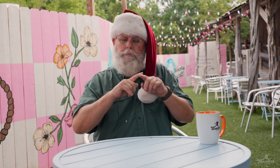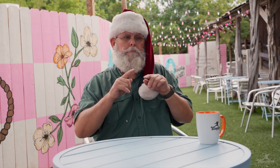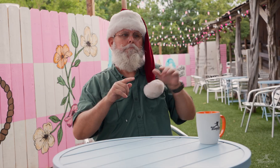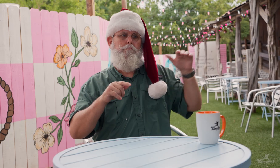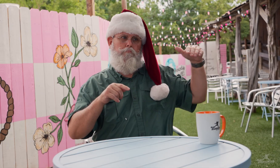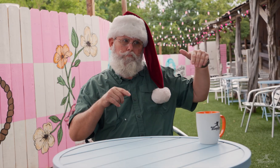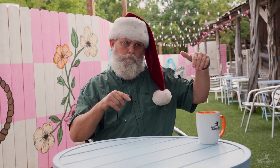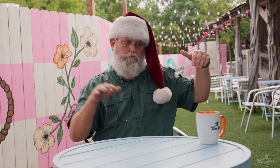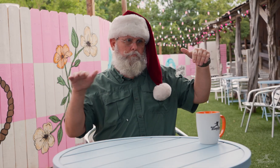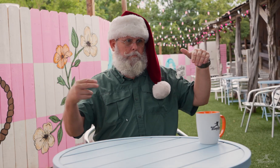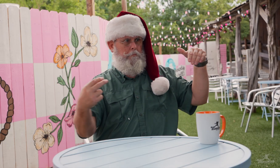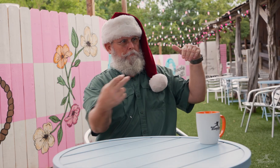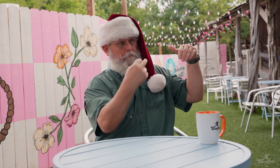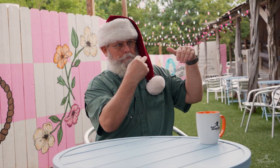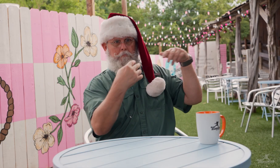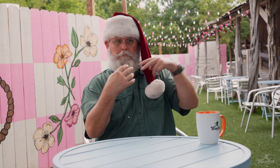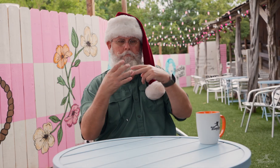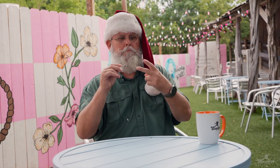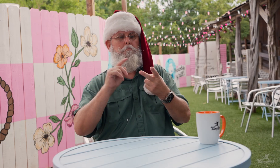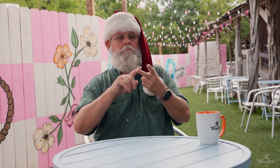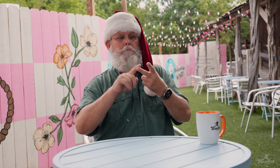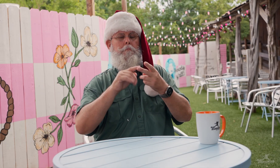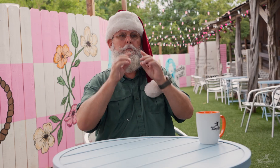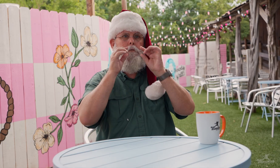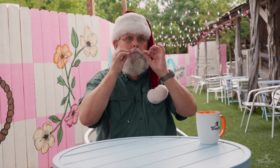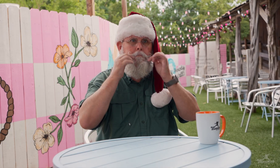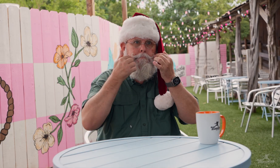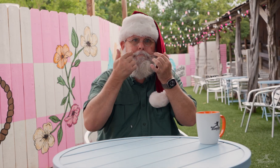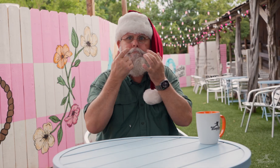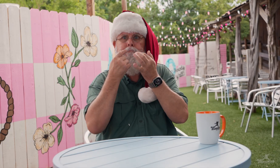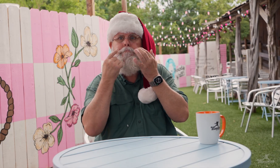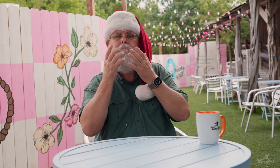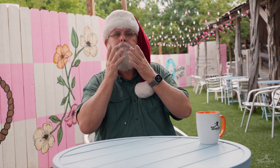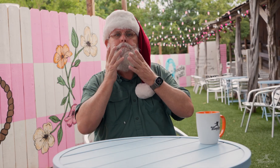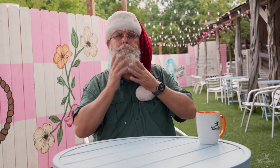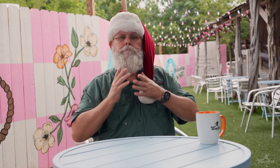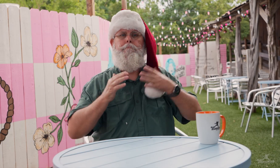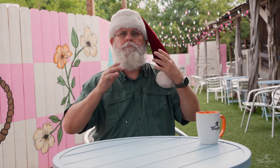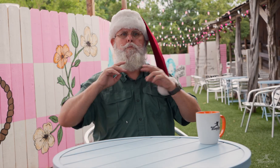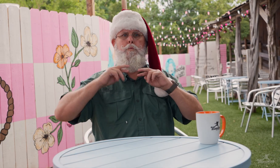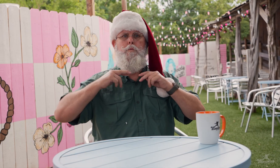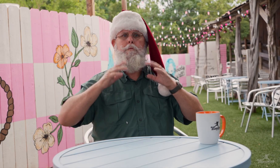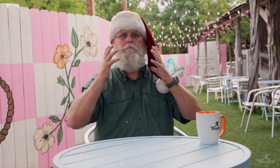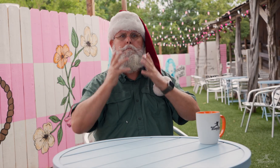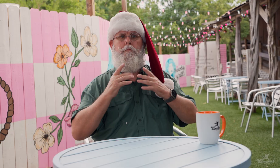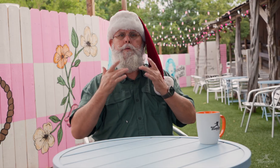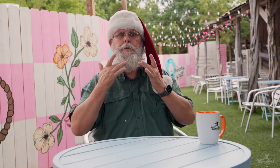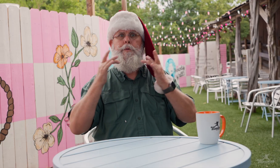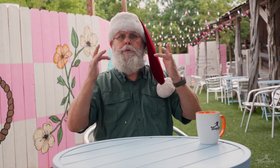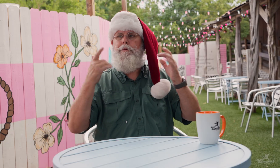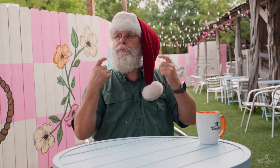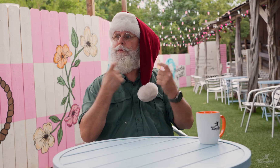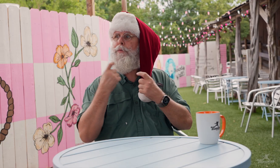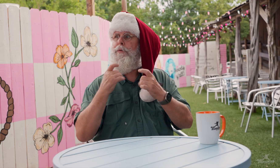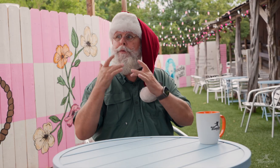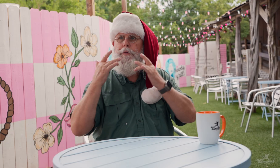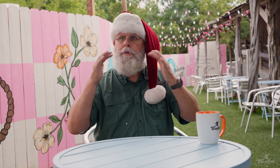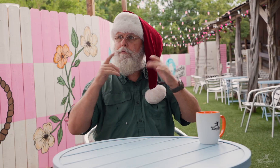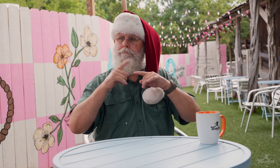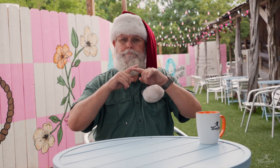Not just posing for pictures But also how to groom and style your beard and appearance